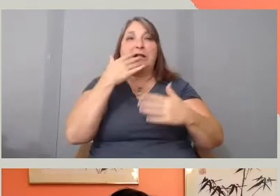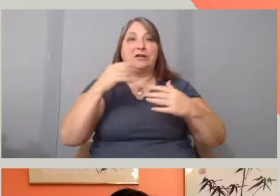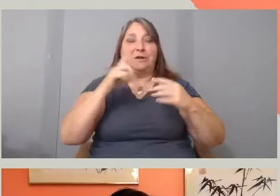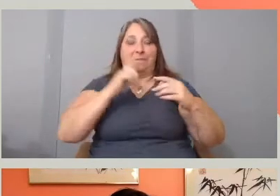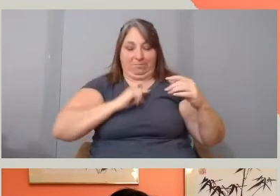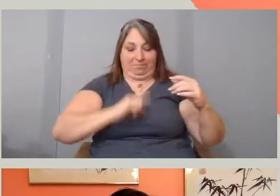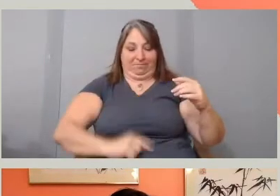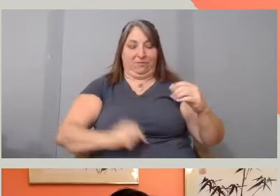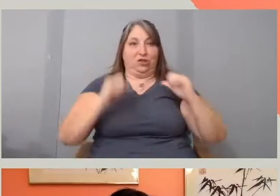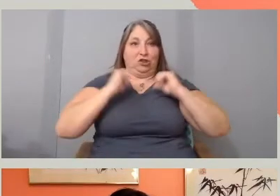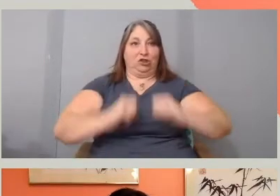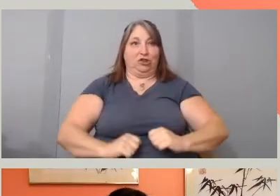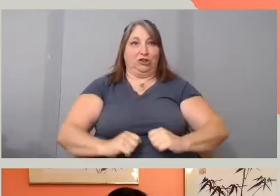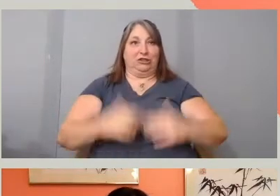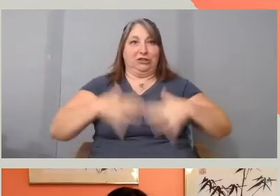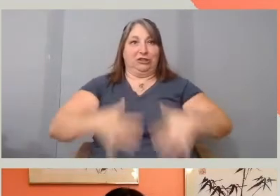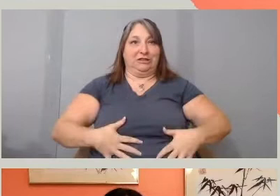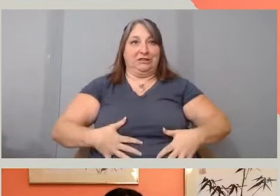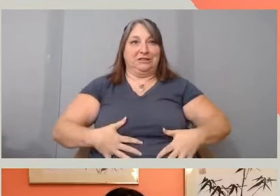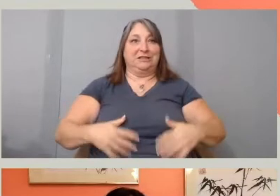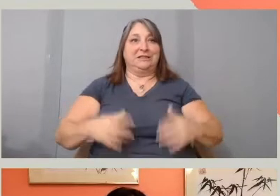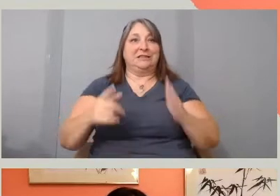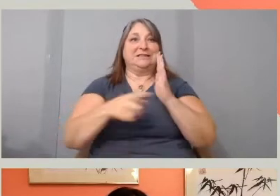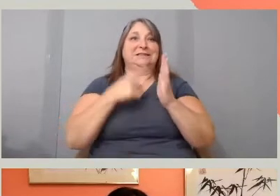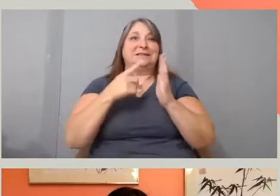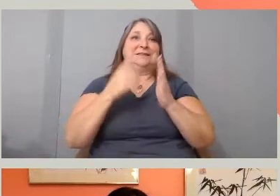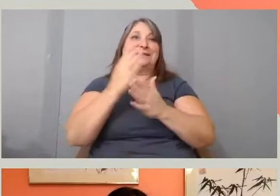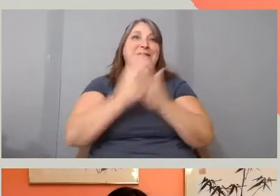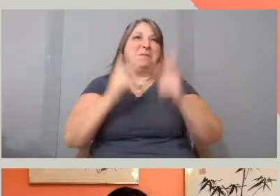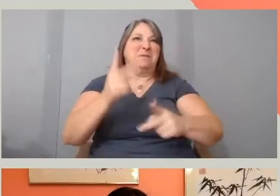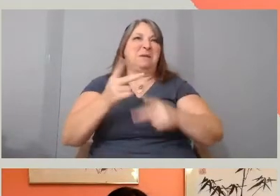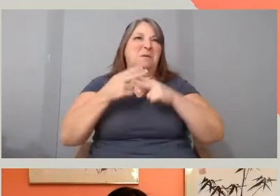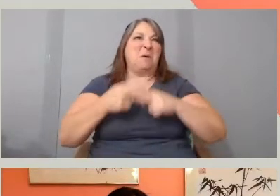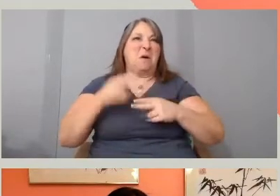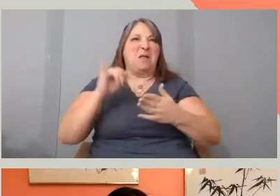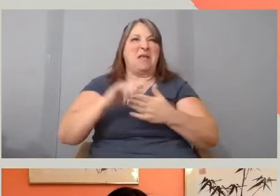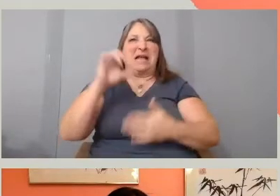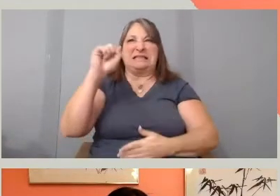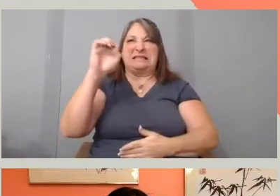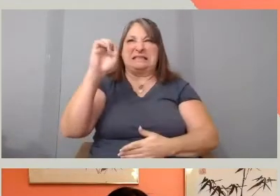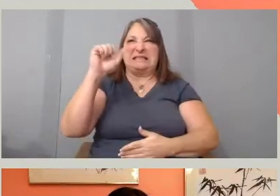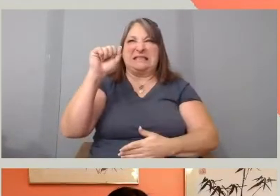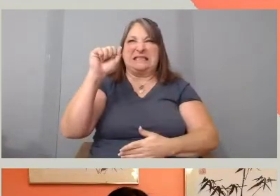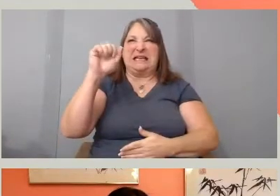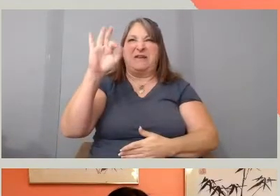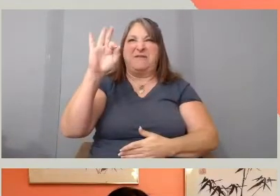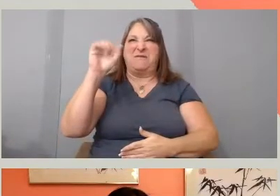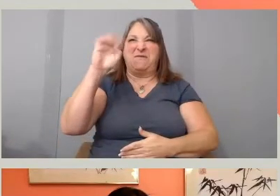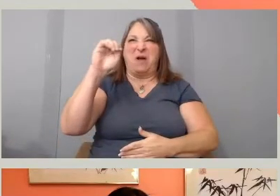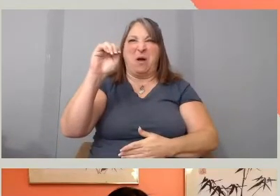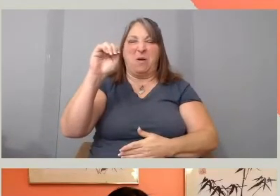Some people call it a shade seafoam green. And even though you can't see below the shirt,